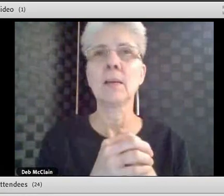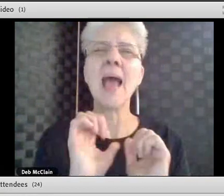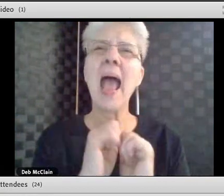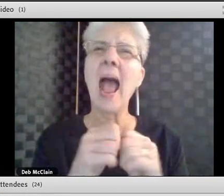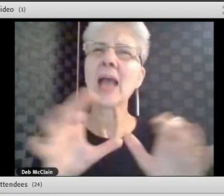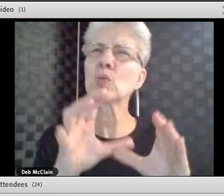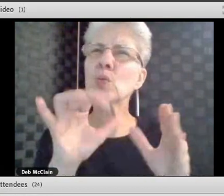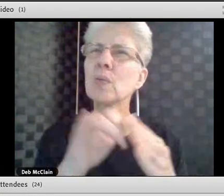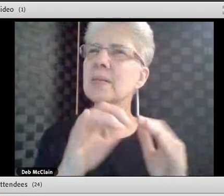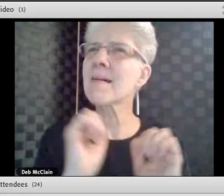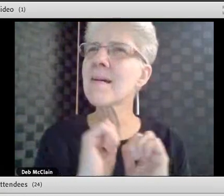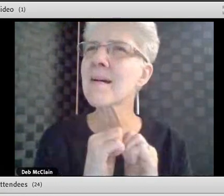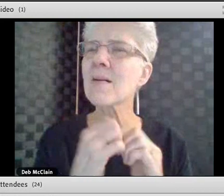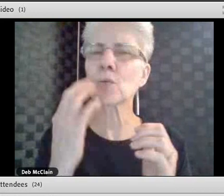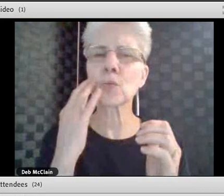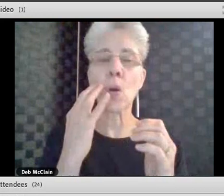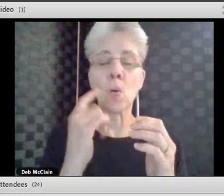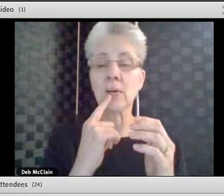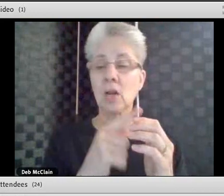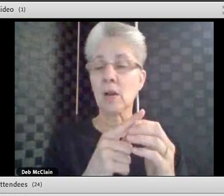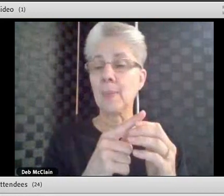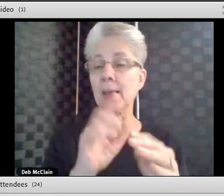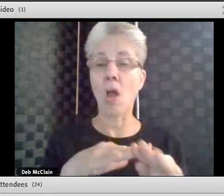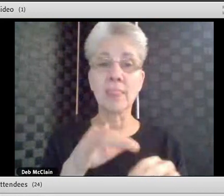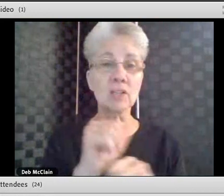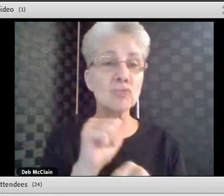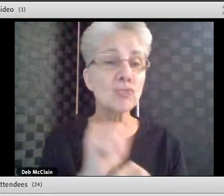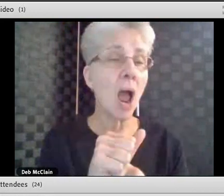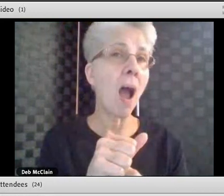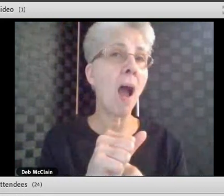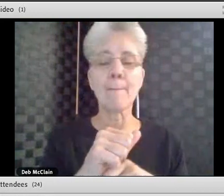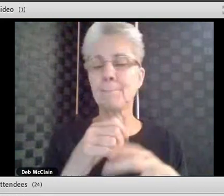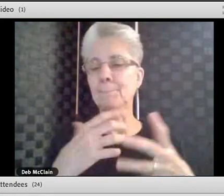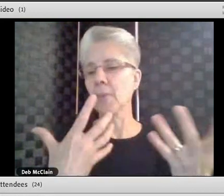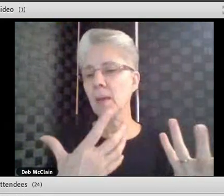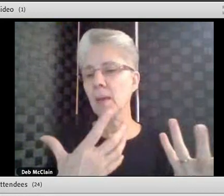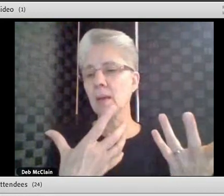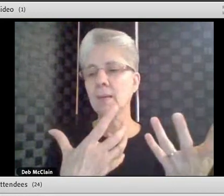So the training, how are you going to do this? You know, is it going to be on the job?